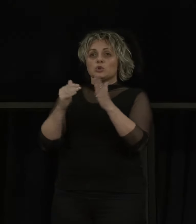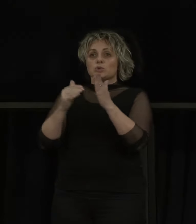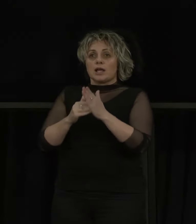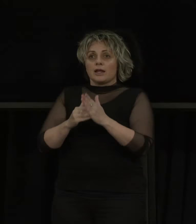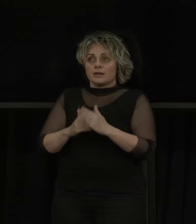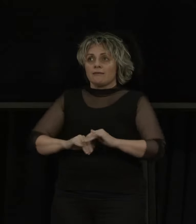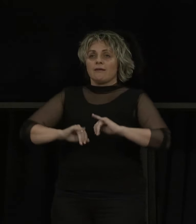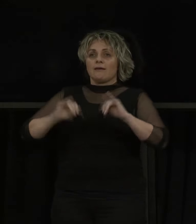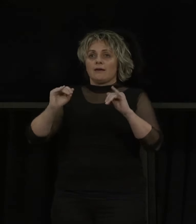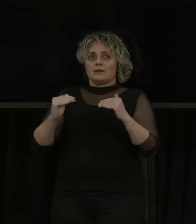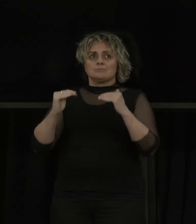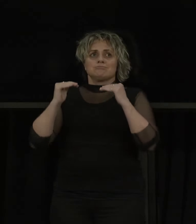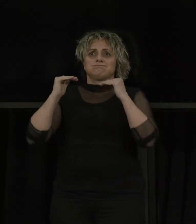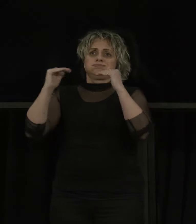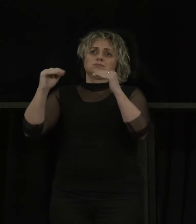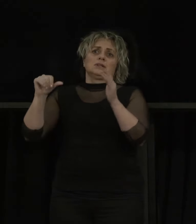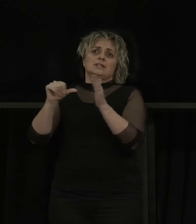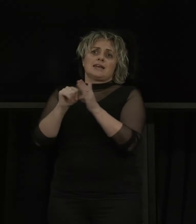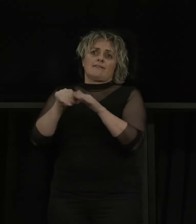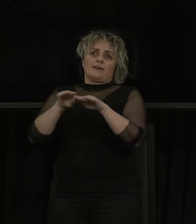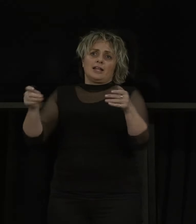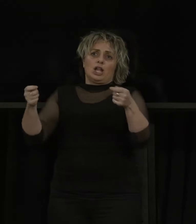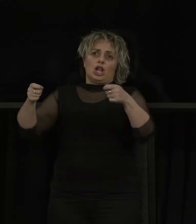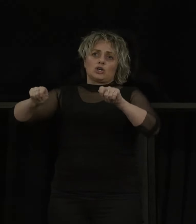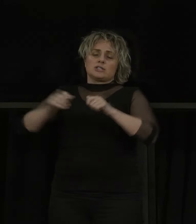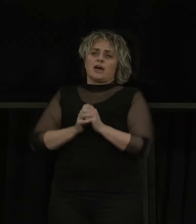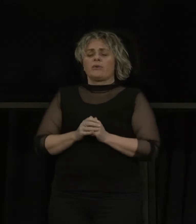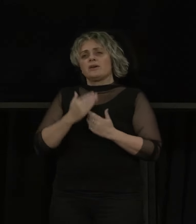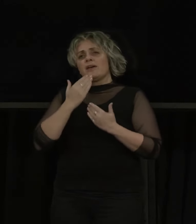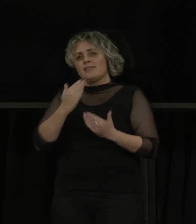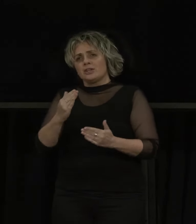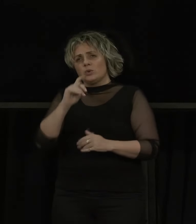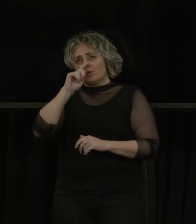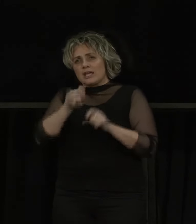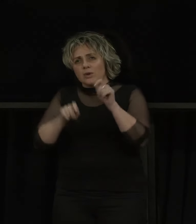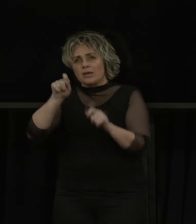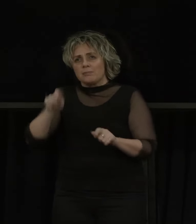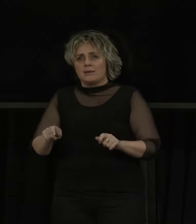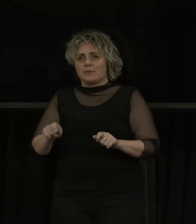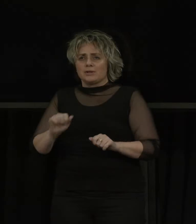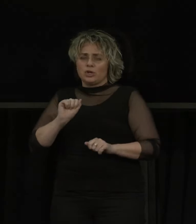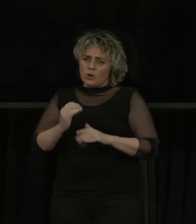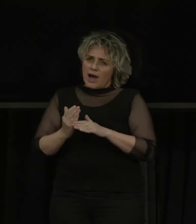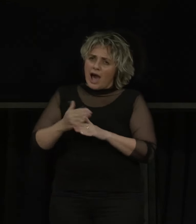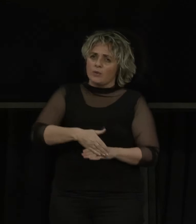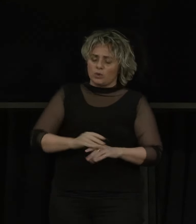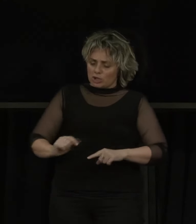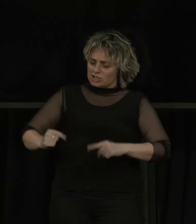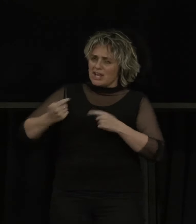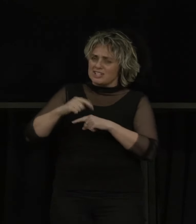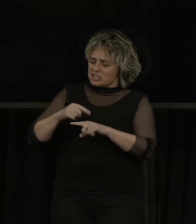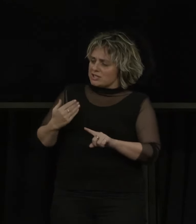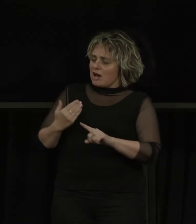in the community.